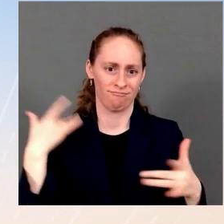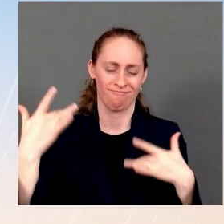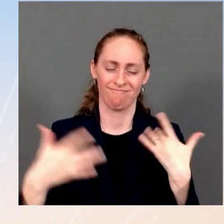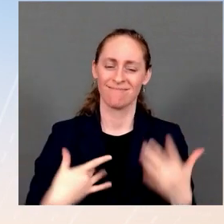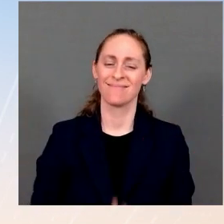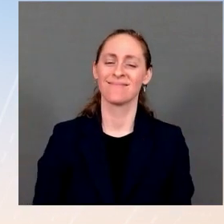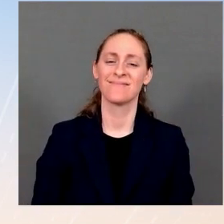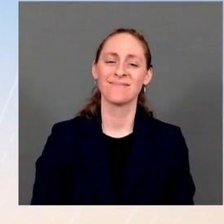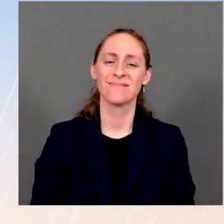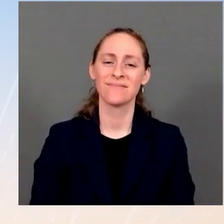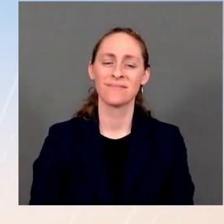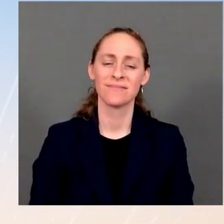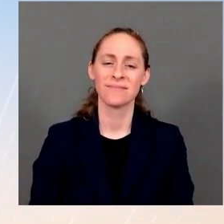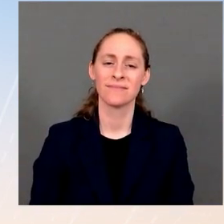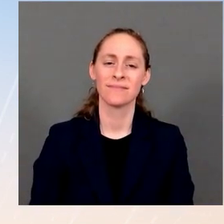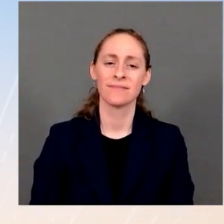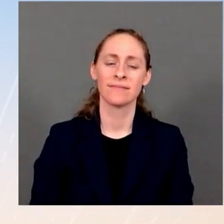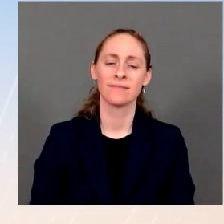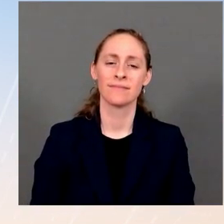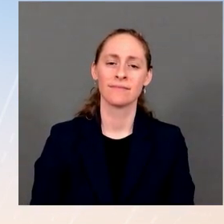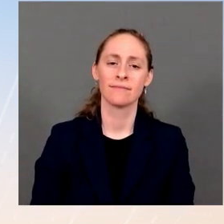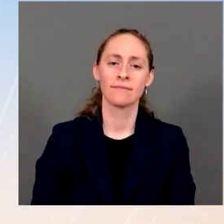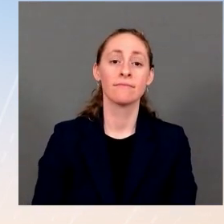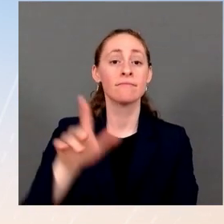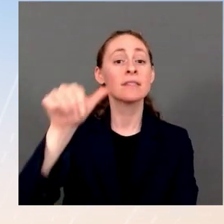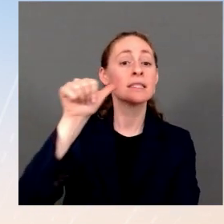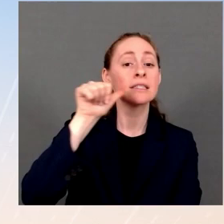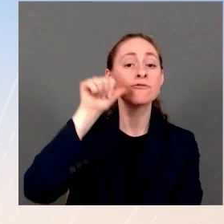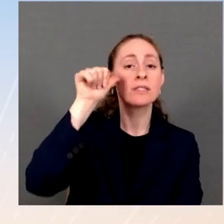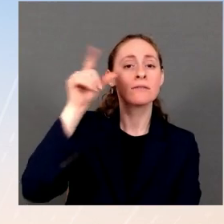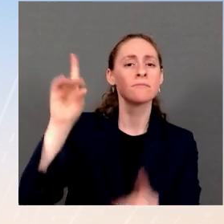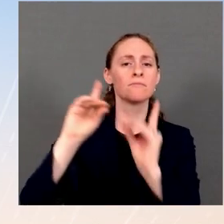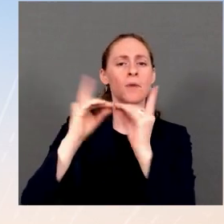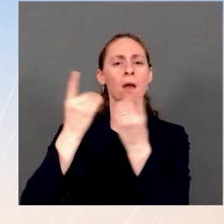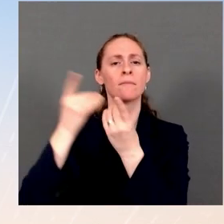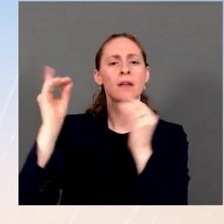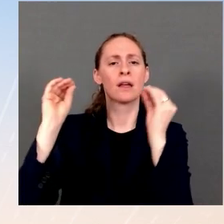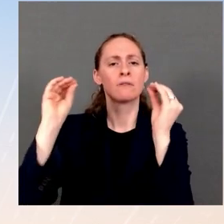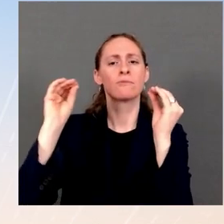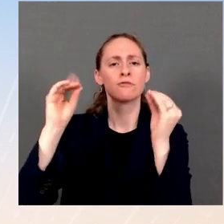learning this year -- this schoolyear. The data shows that not only did schools open their doors